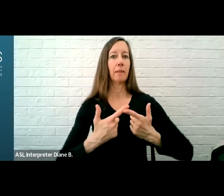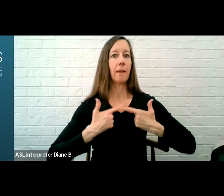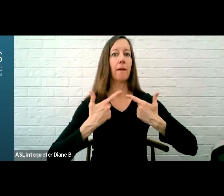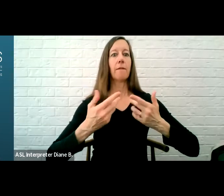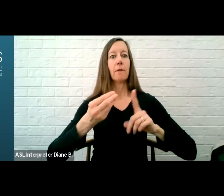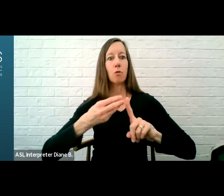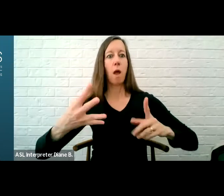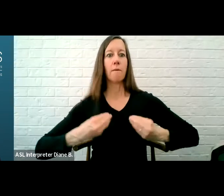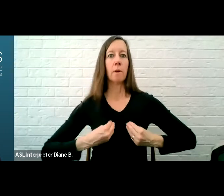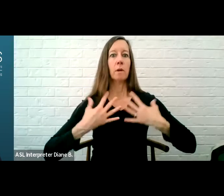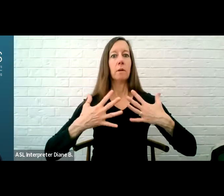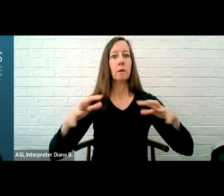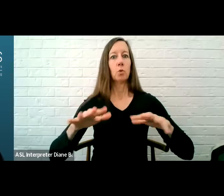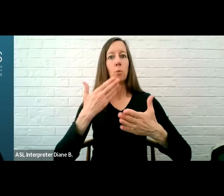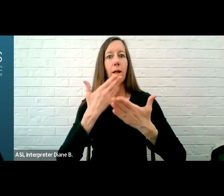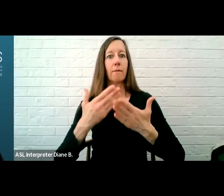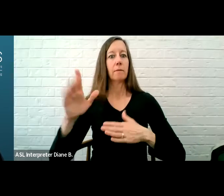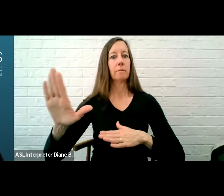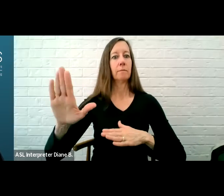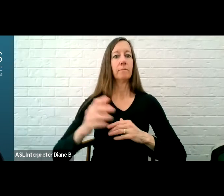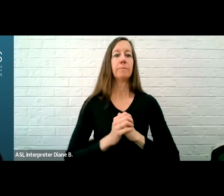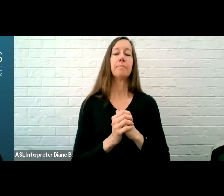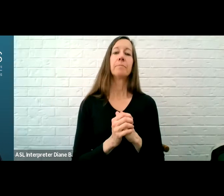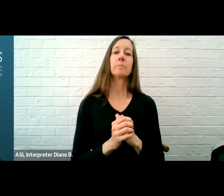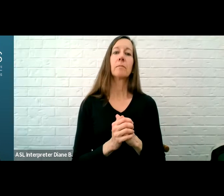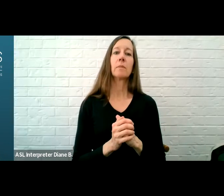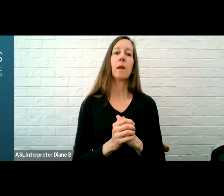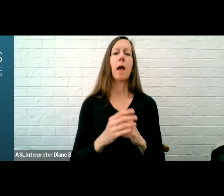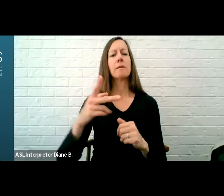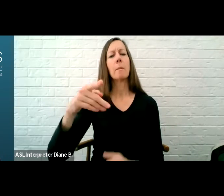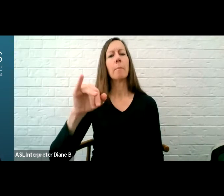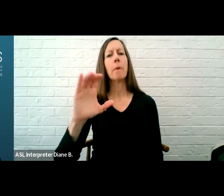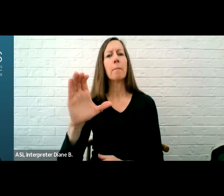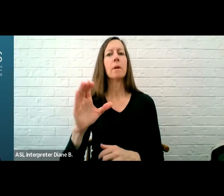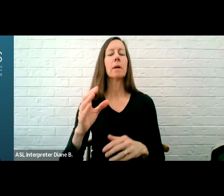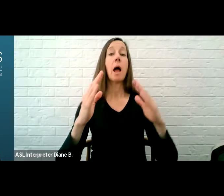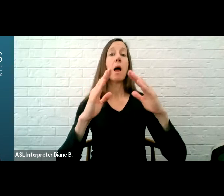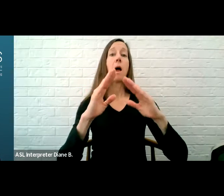where the public housing authorities may make investments, might not align with where